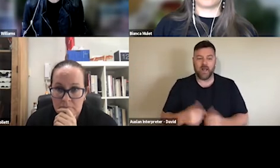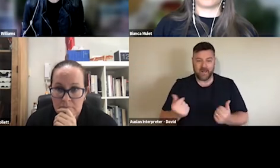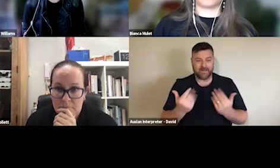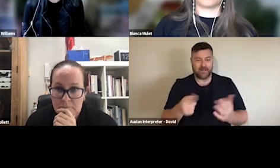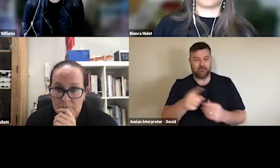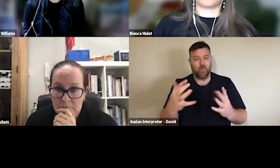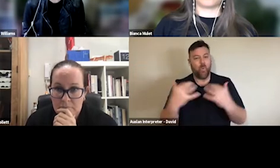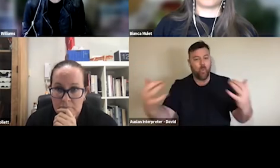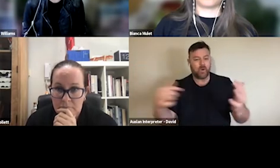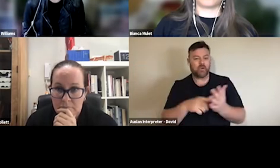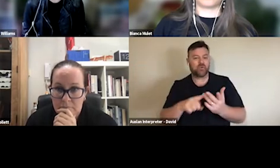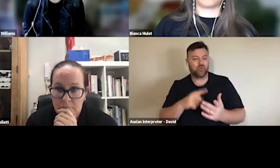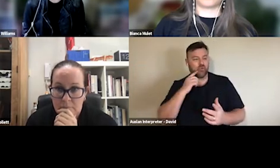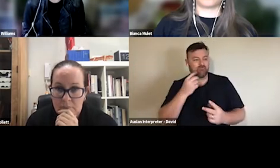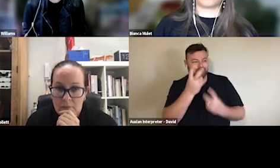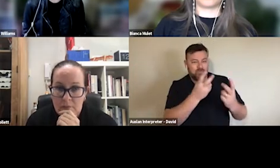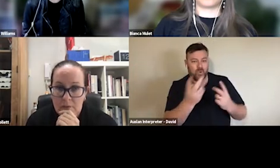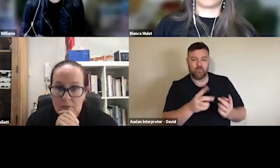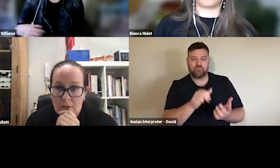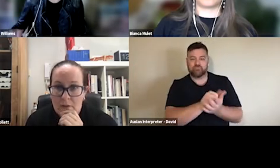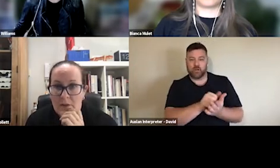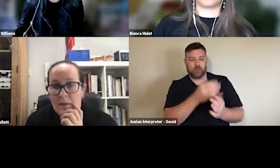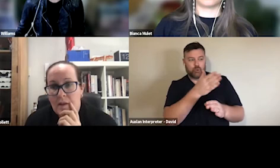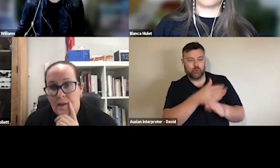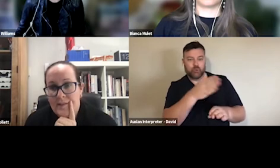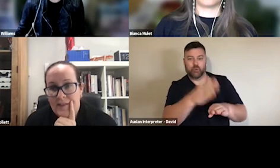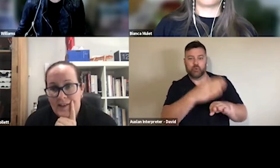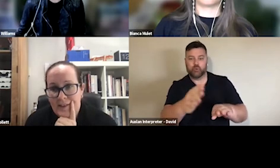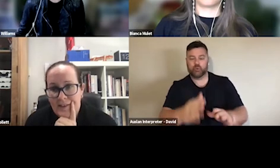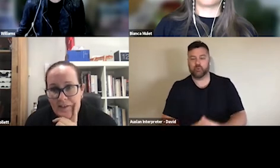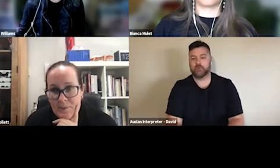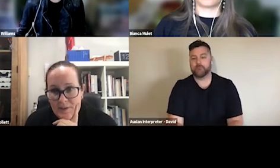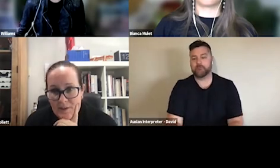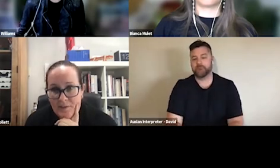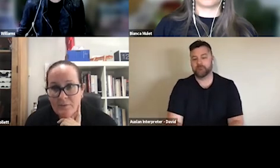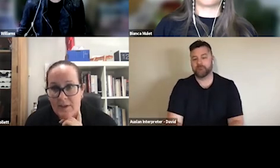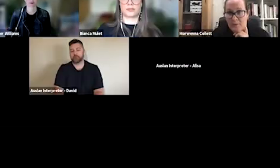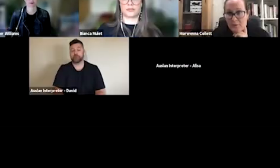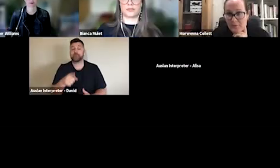We are seeing some interesting results with some things in the market really selling well right now.